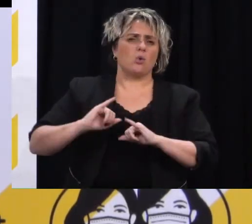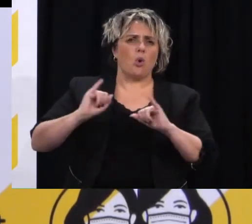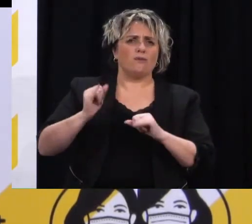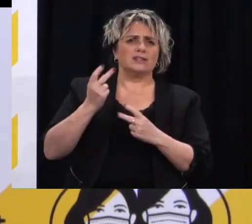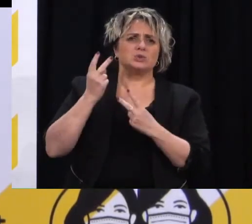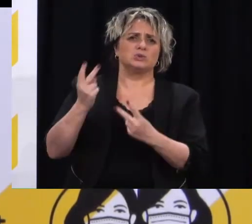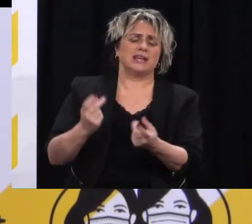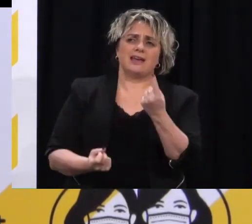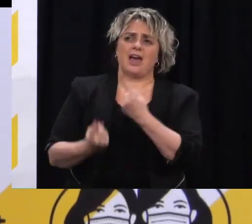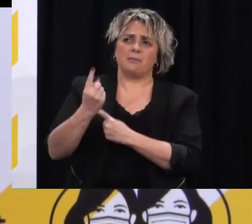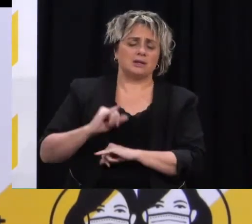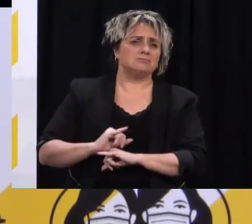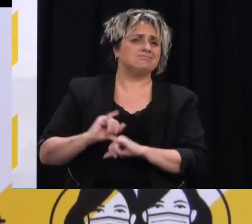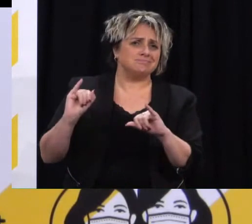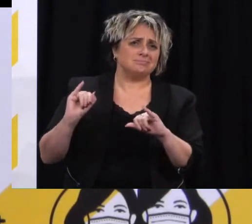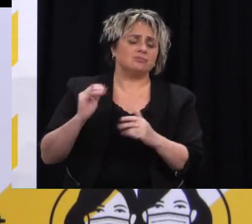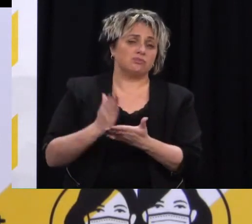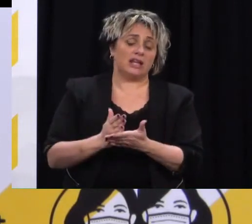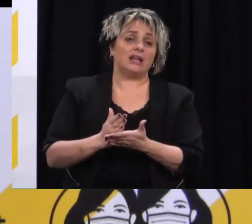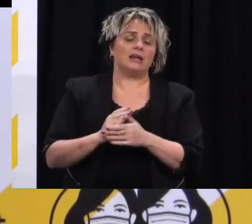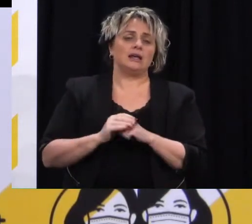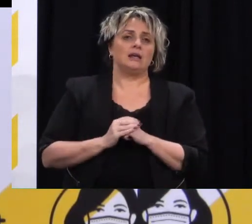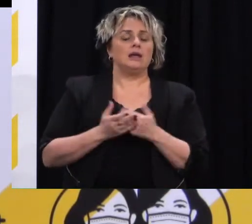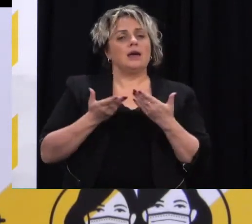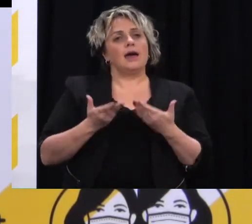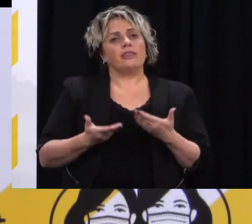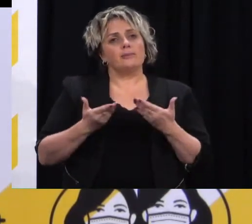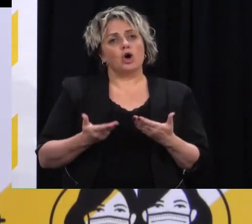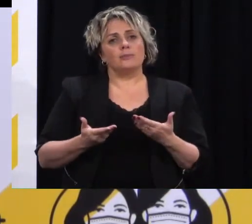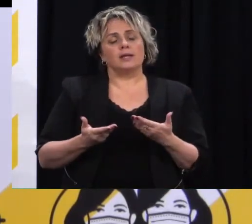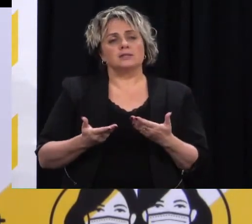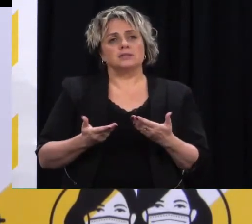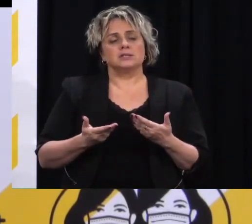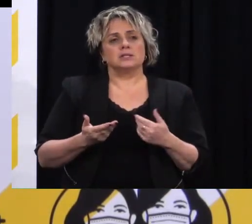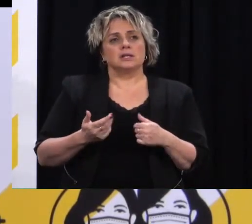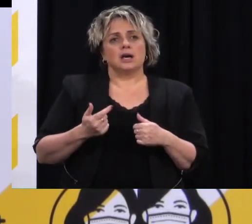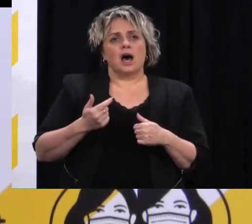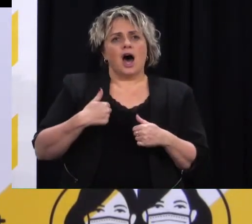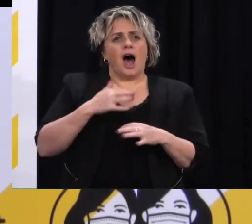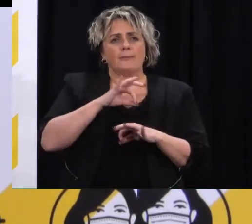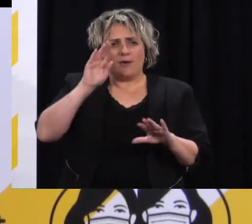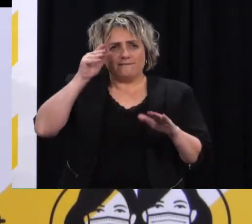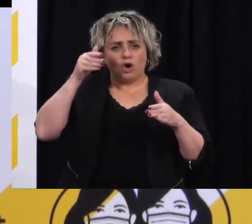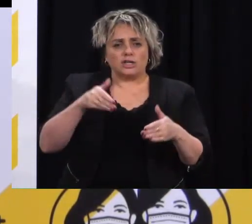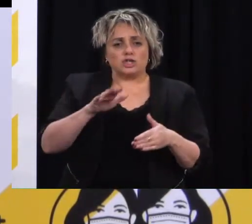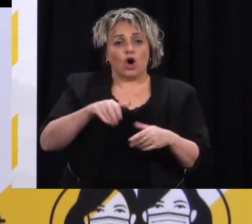now some of them have lost their homes and everything in